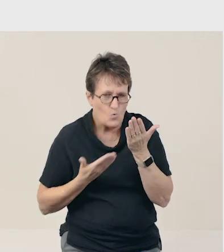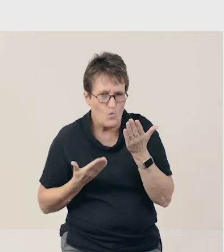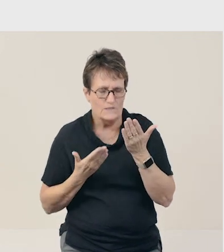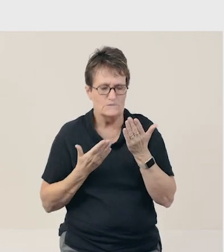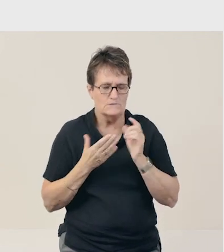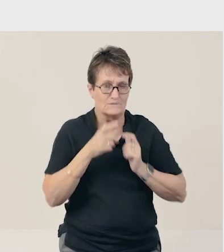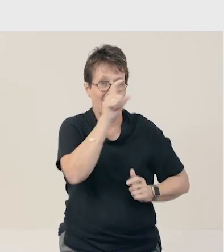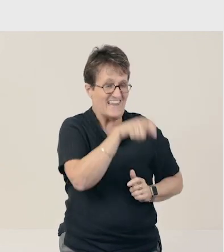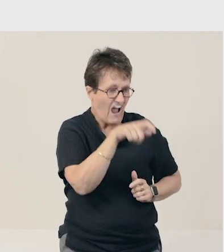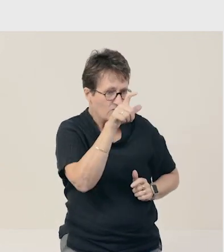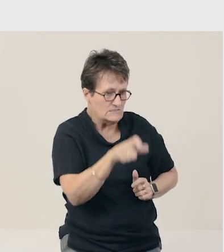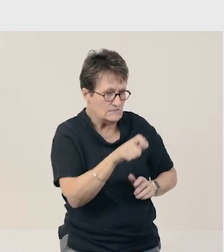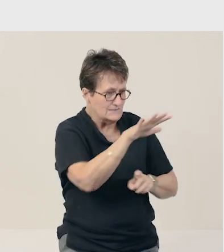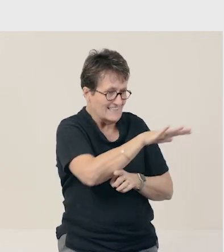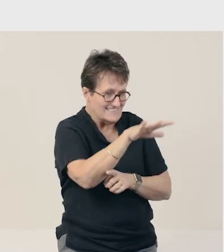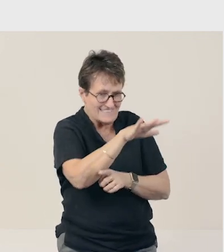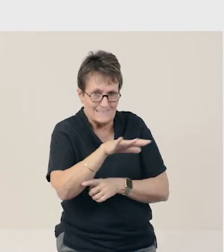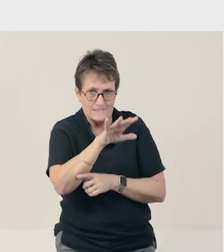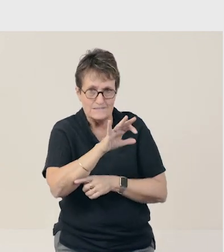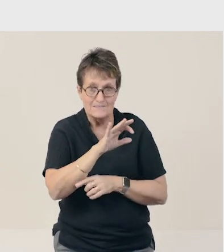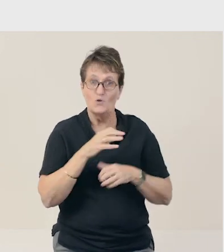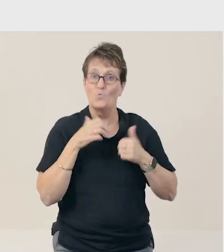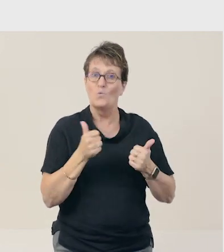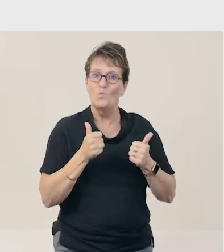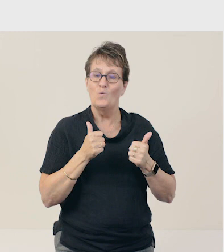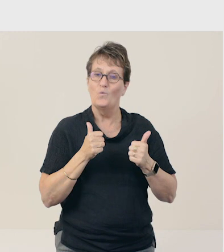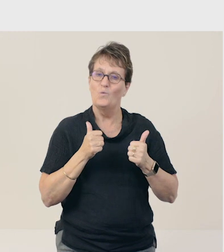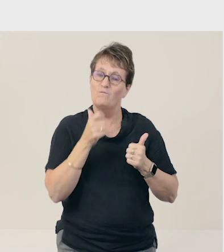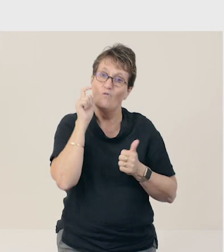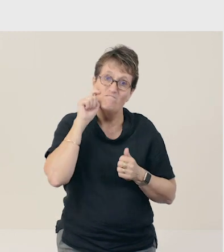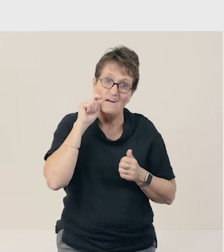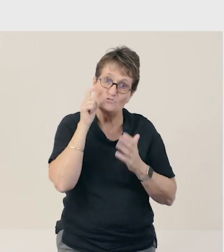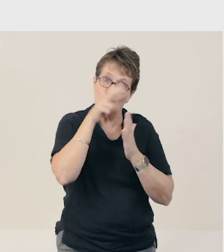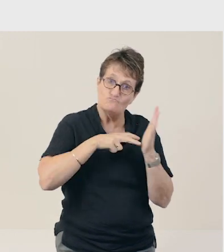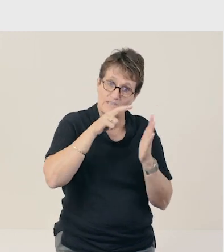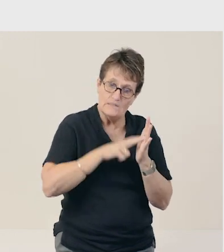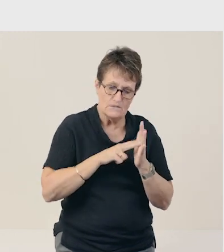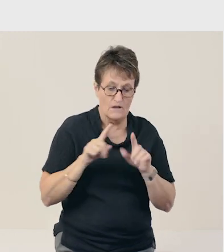And, of course, they're also an excellent form of entertainment. The difference between short stories and novels